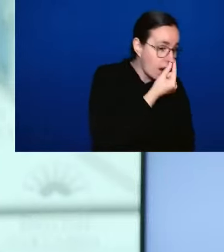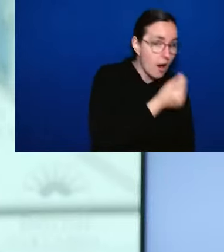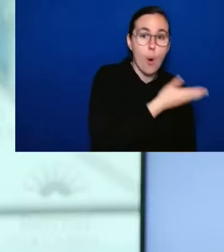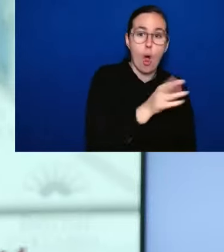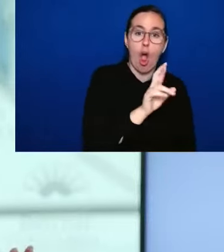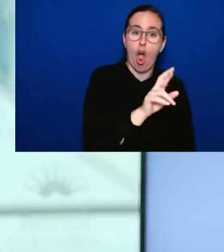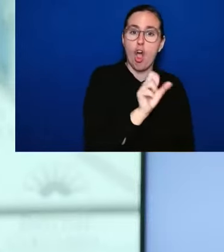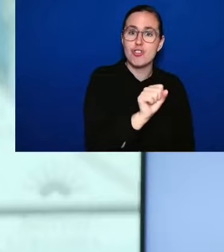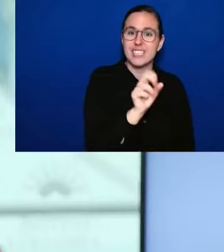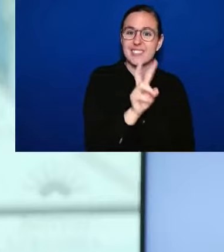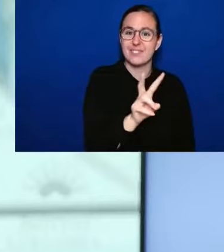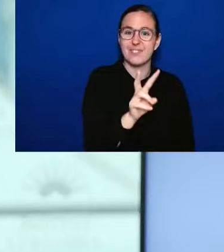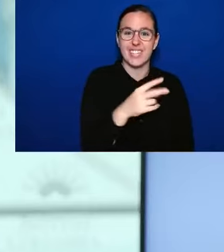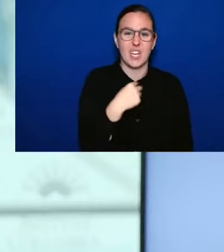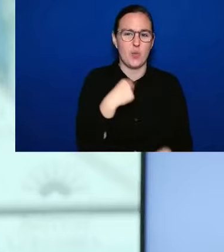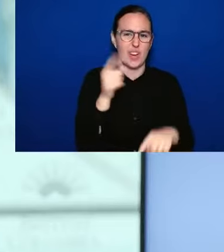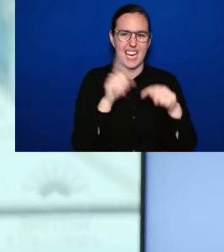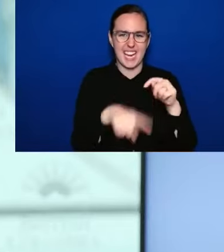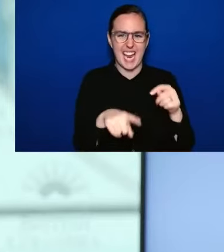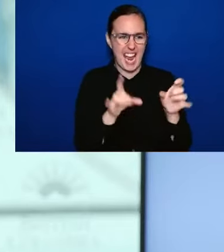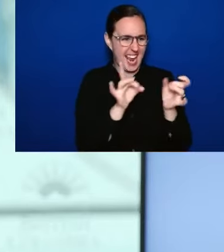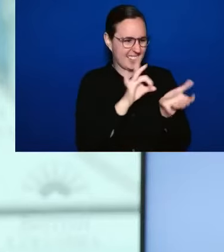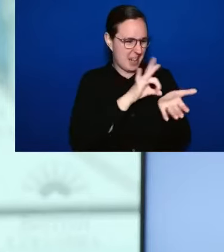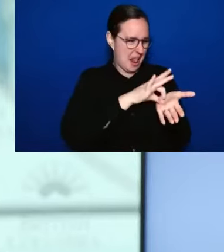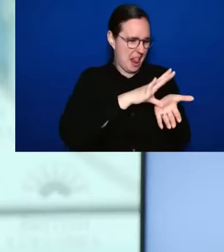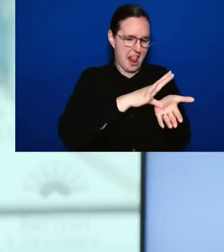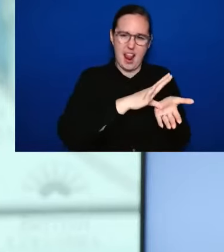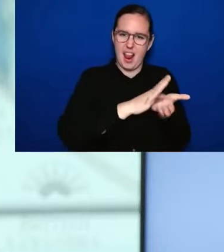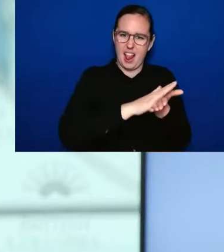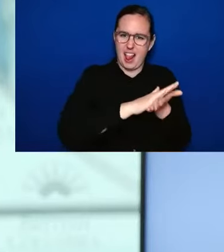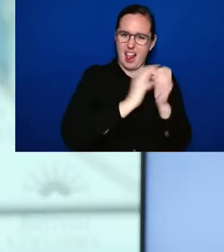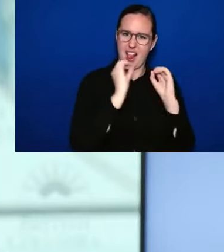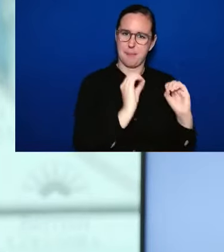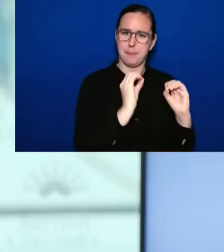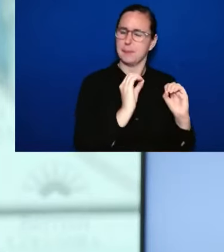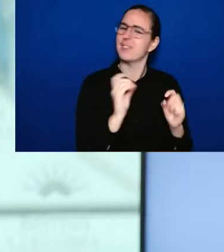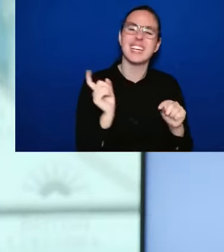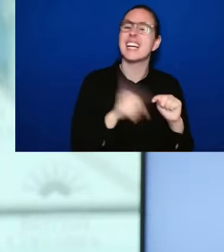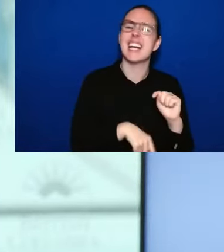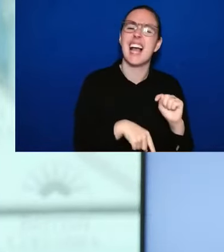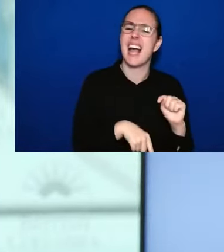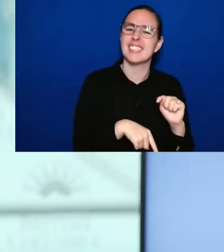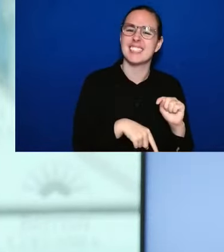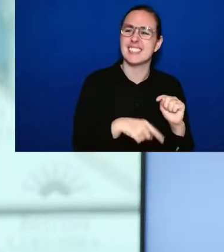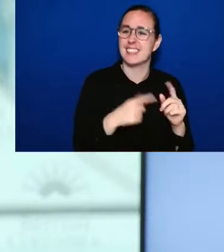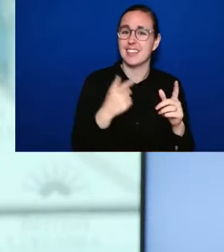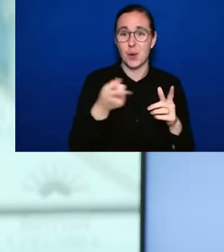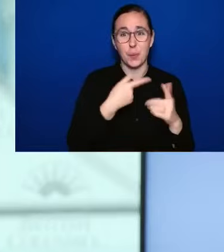when we have a mobile community we have people moving around the world and they come in waves.